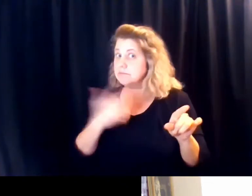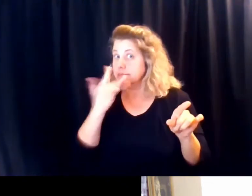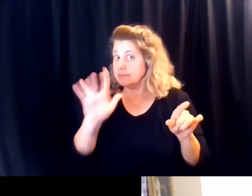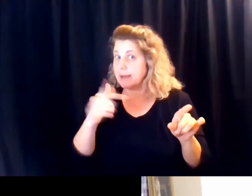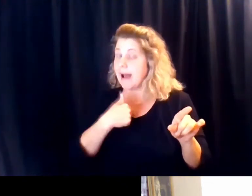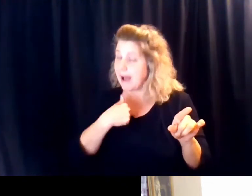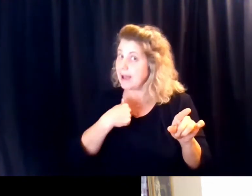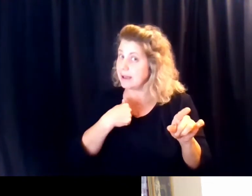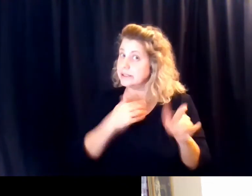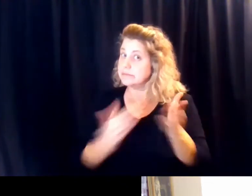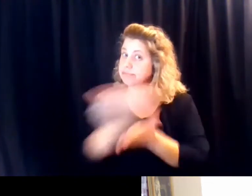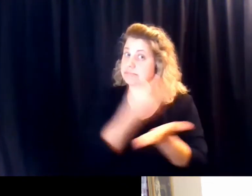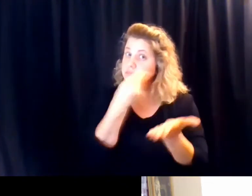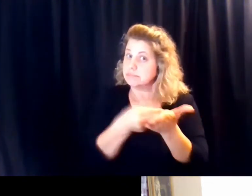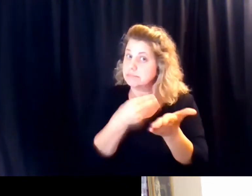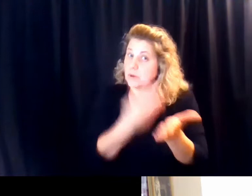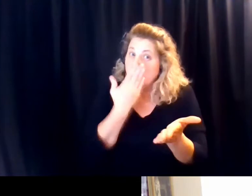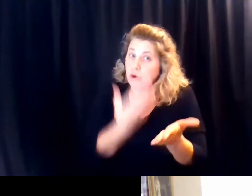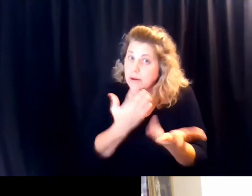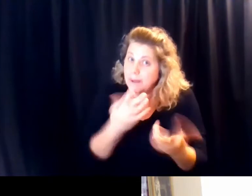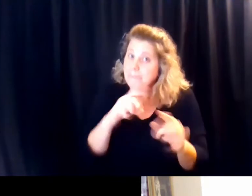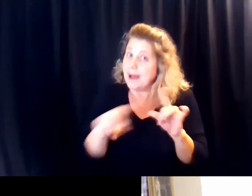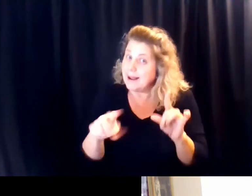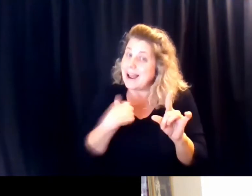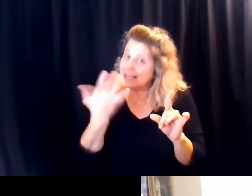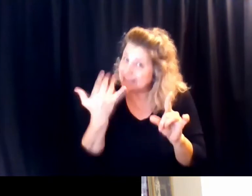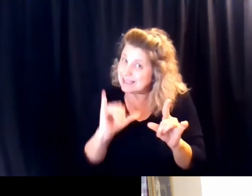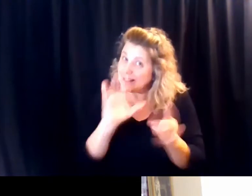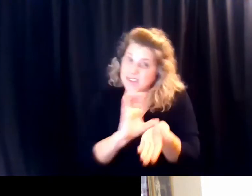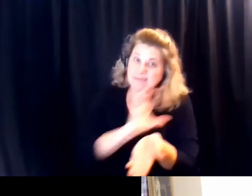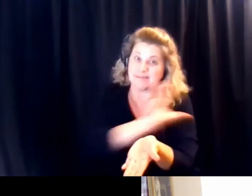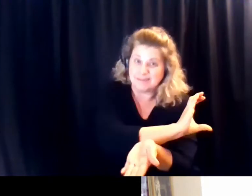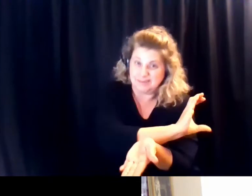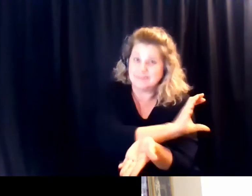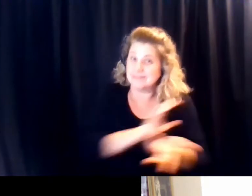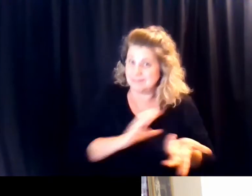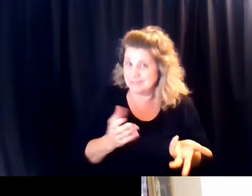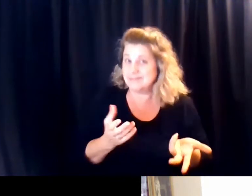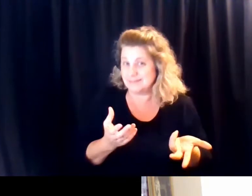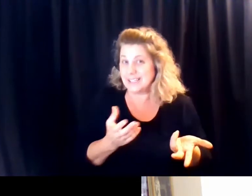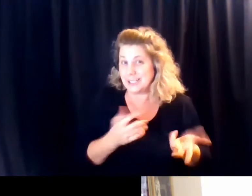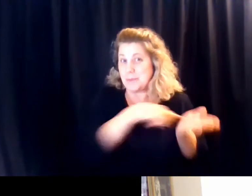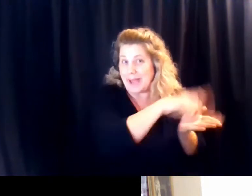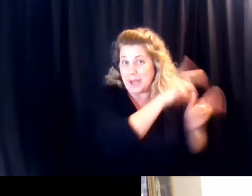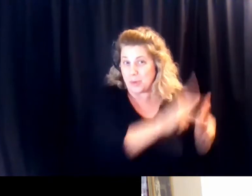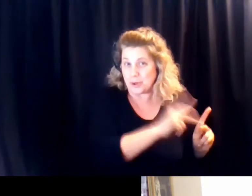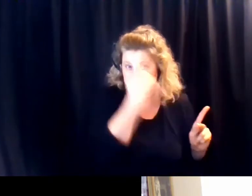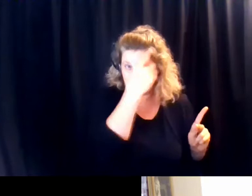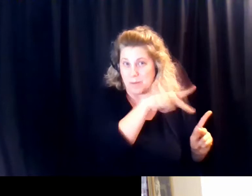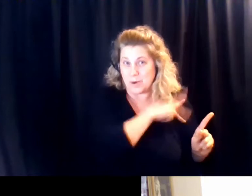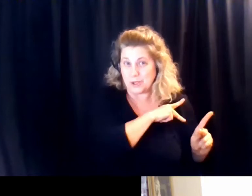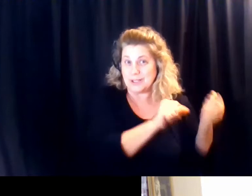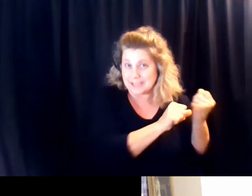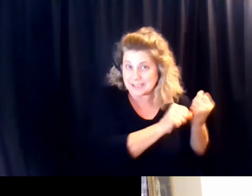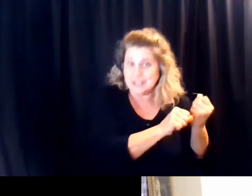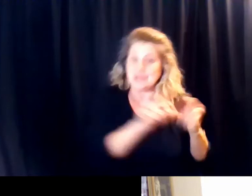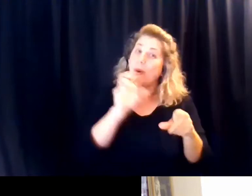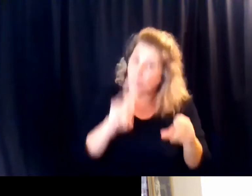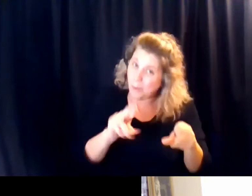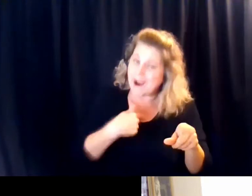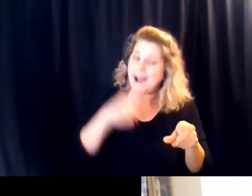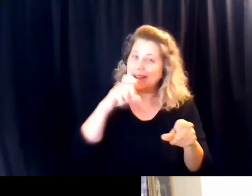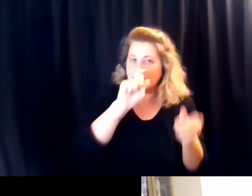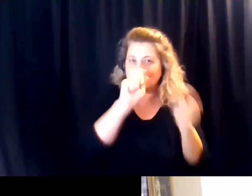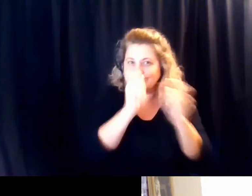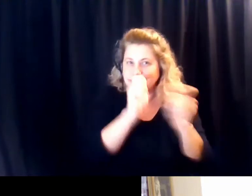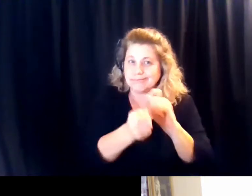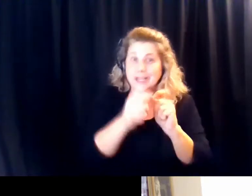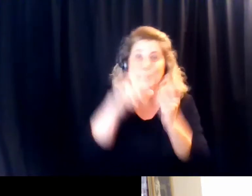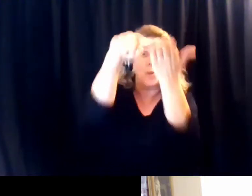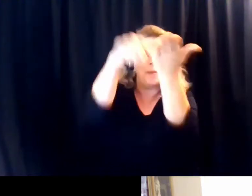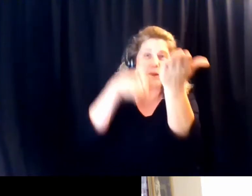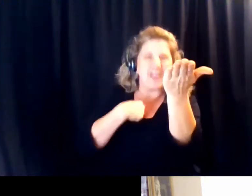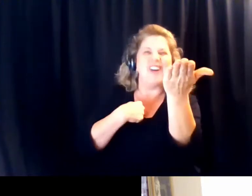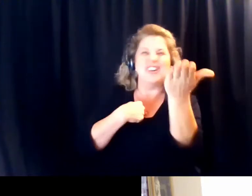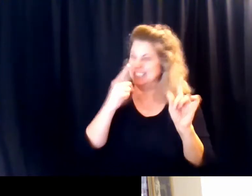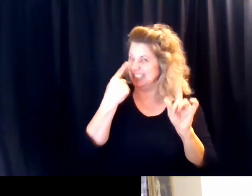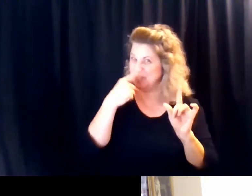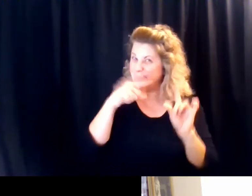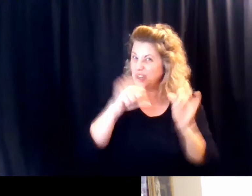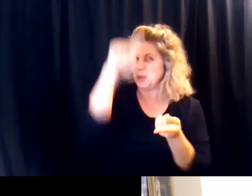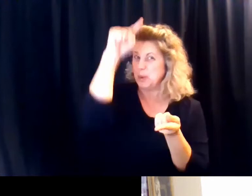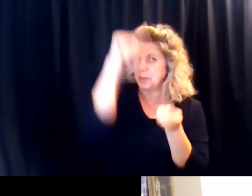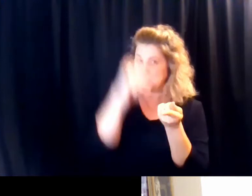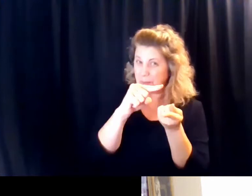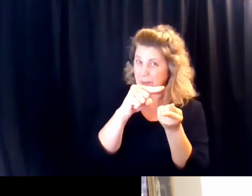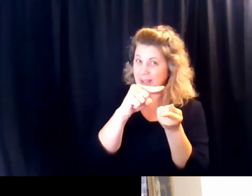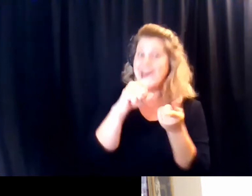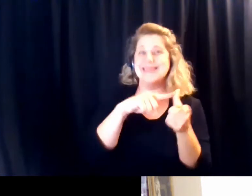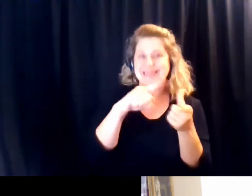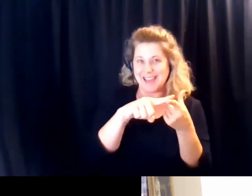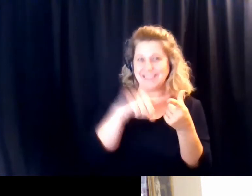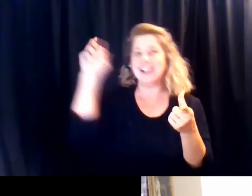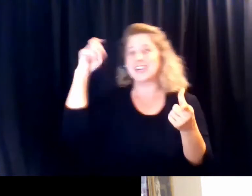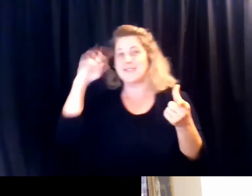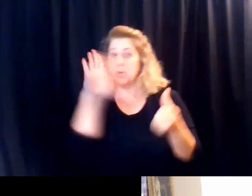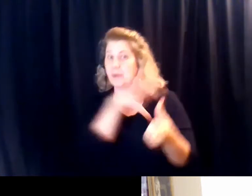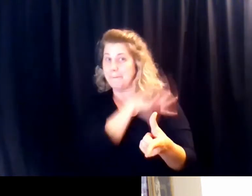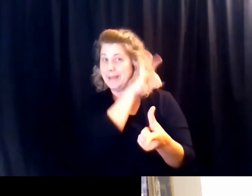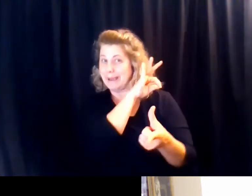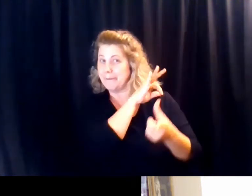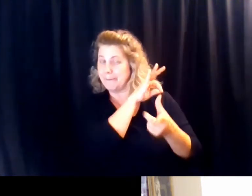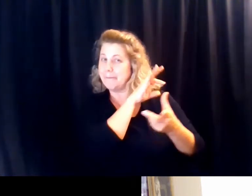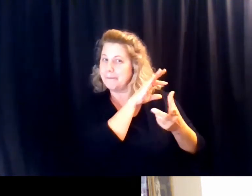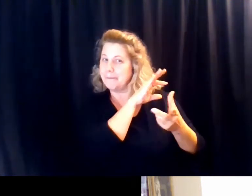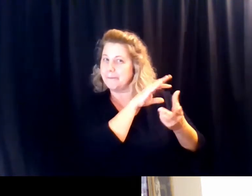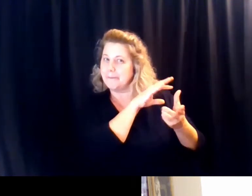Judith Heumann: And there are things that we can join and participate in or create new but the world is very different than it was. And therefore, I think we need to take those opportunities and I really want to say that you know you don't